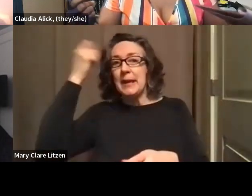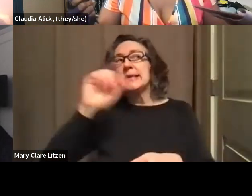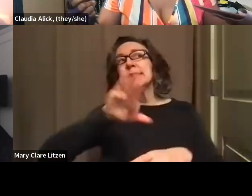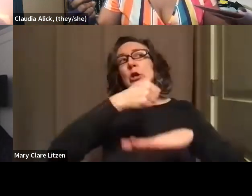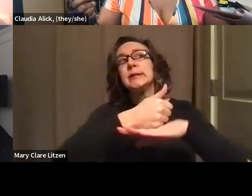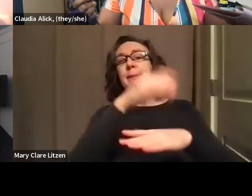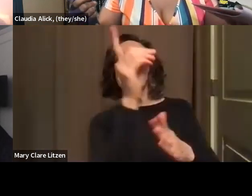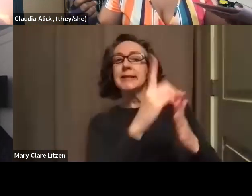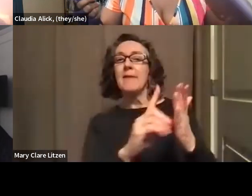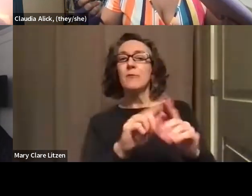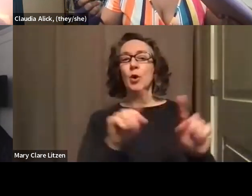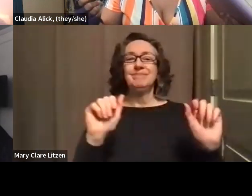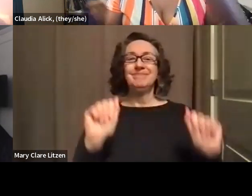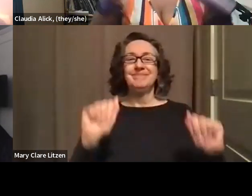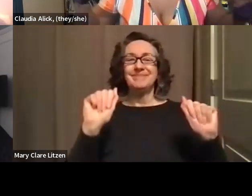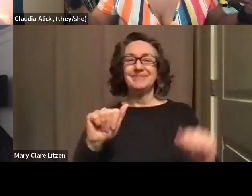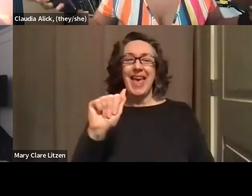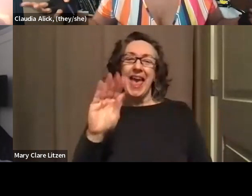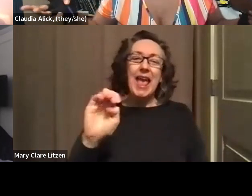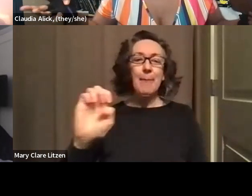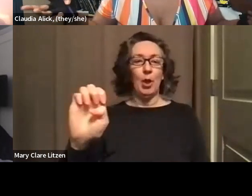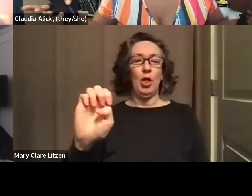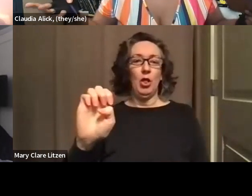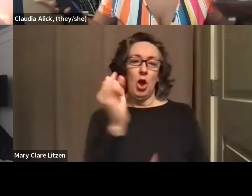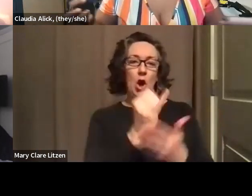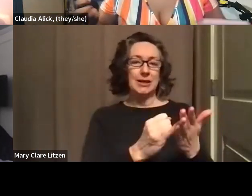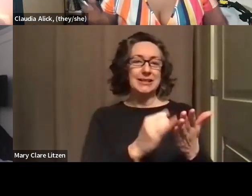designing a process that would work for a more diverse group of folks.